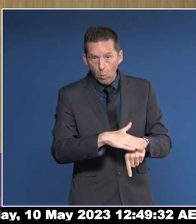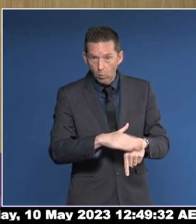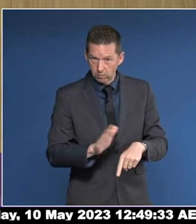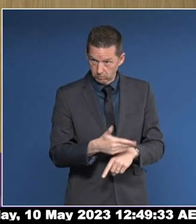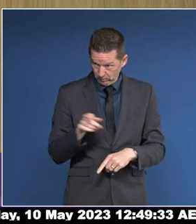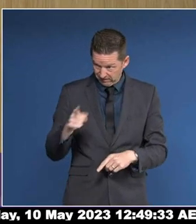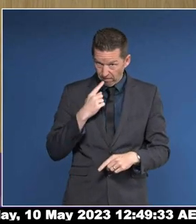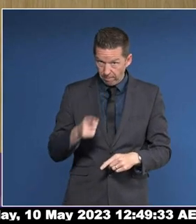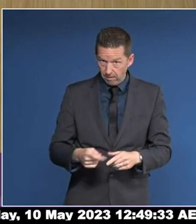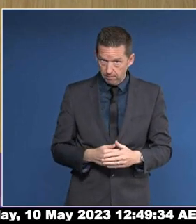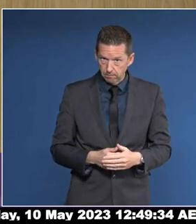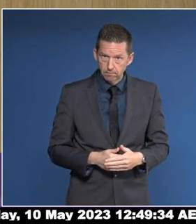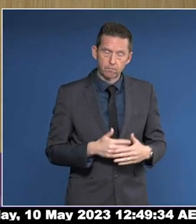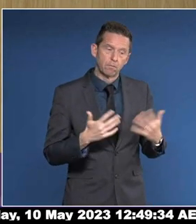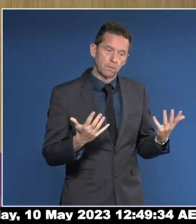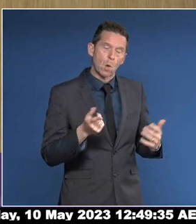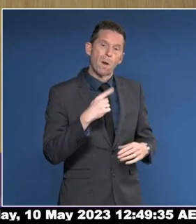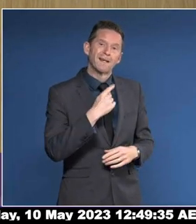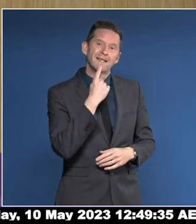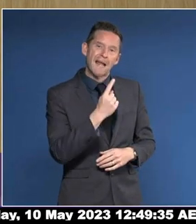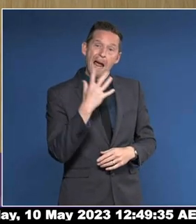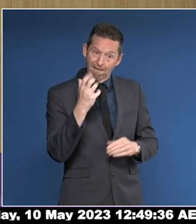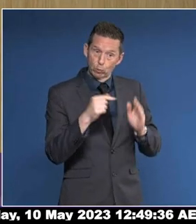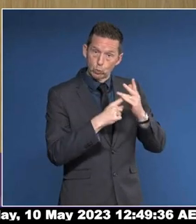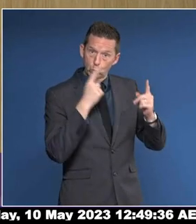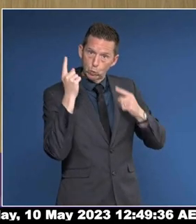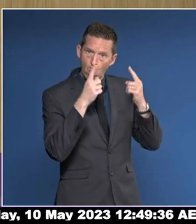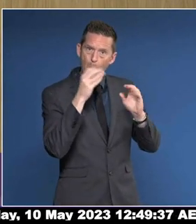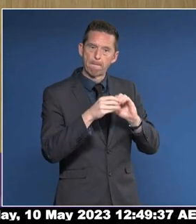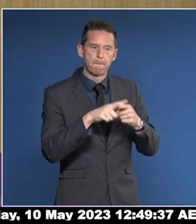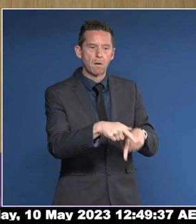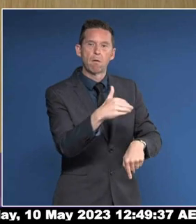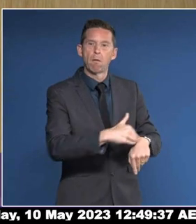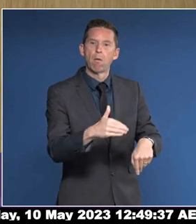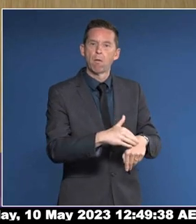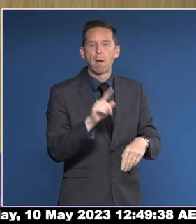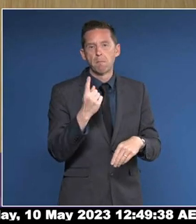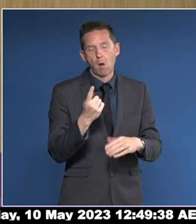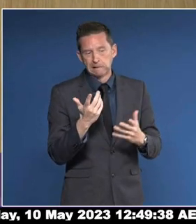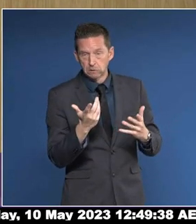What I said was you would have to consider it, but I concede it could be an assault. MS EASTMAN: You concede that.